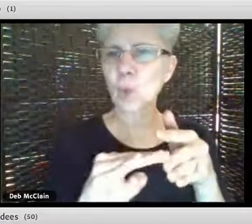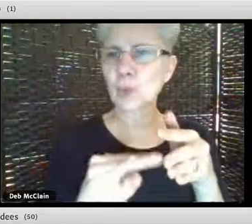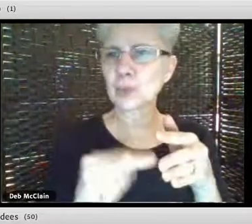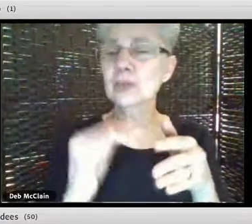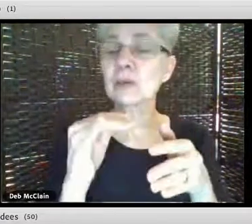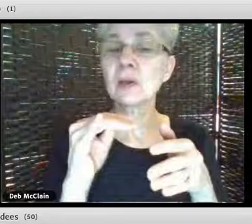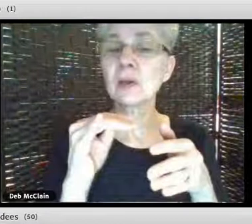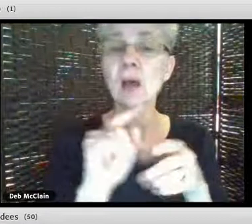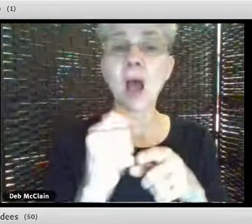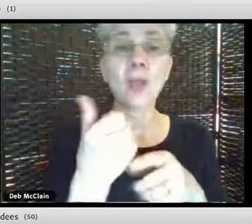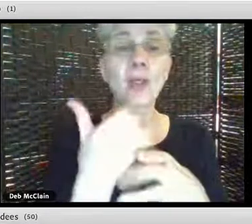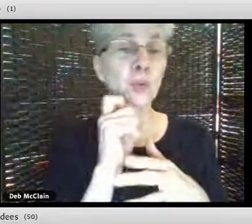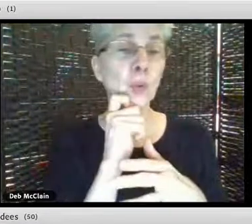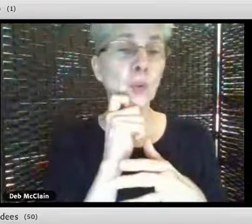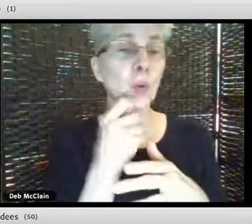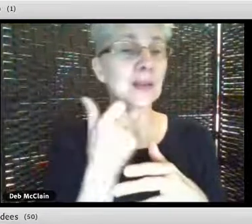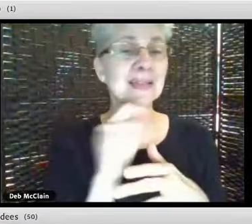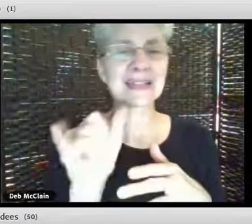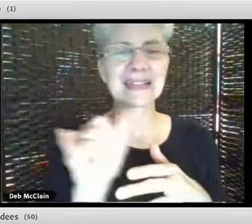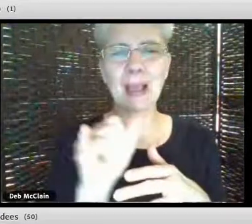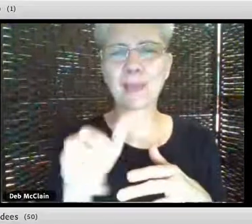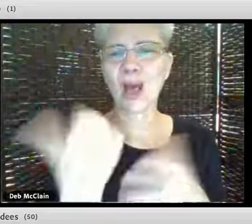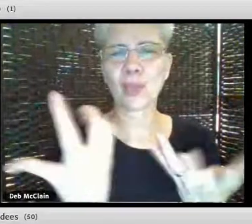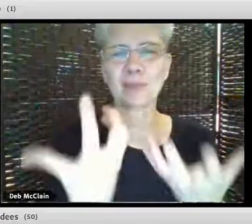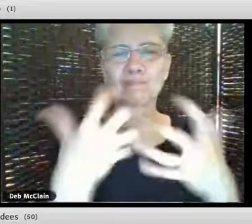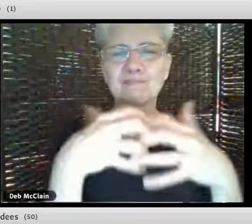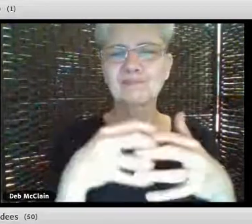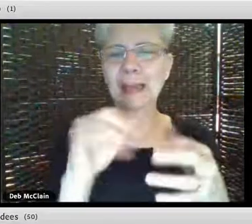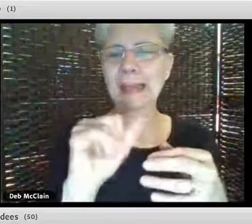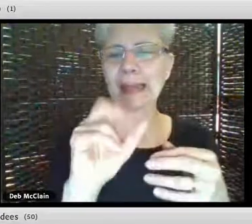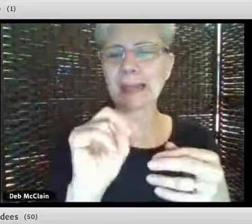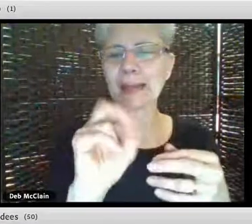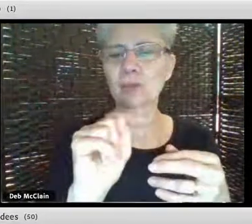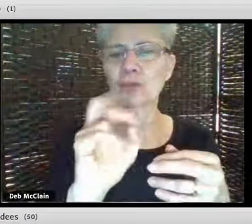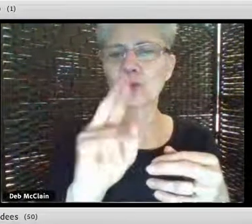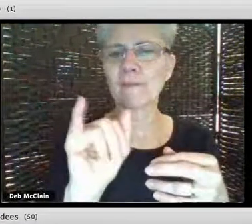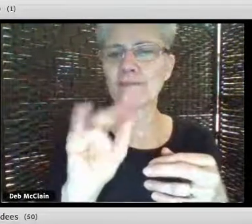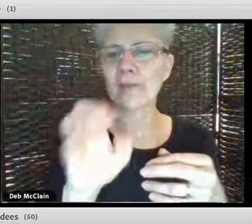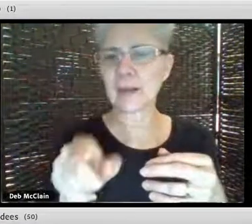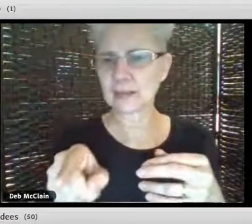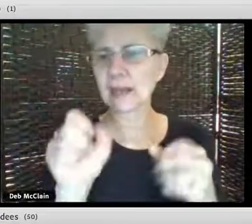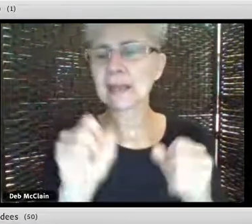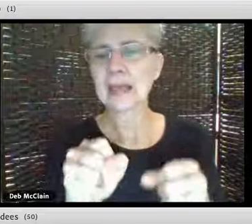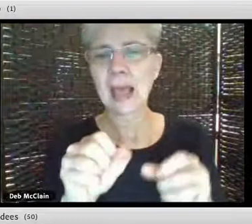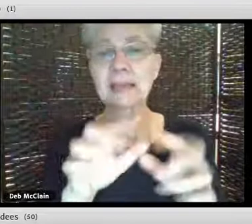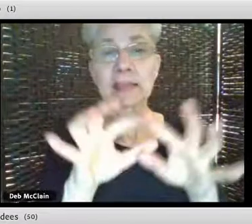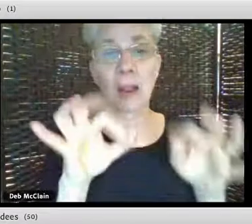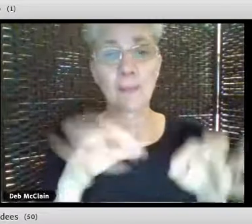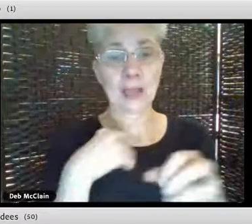is it's just like any other interface. So yes, the documents that I'm working on, Shirley,